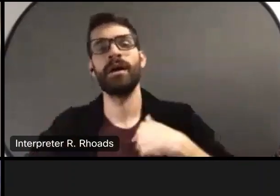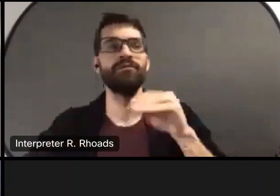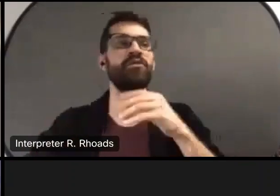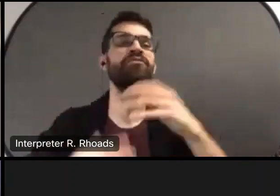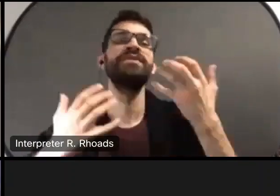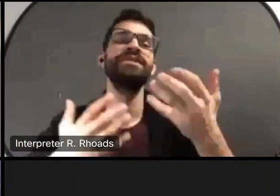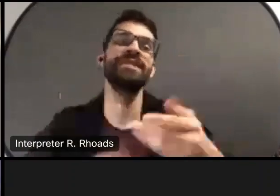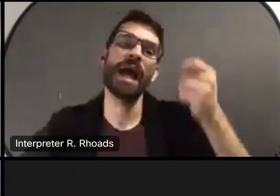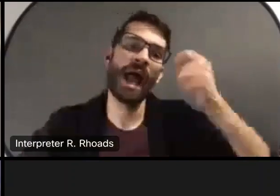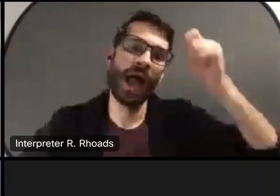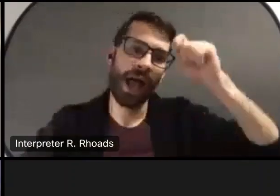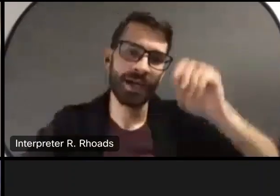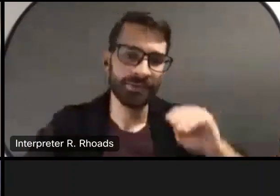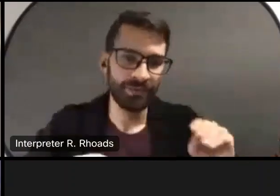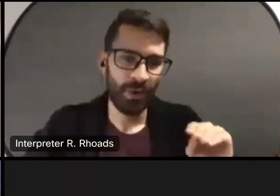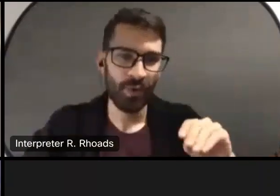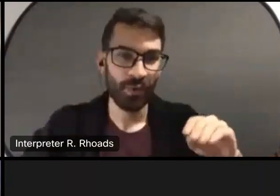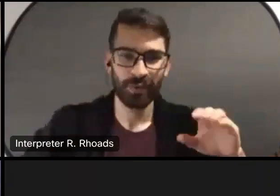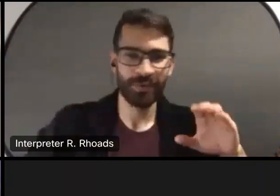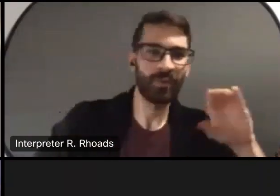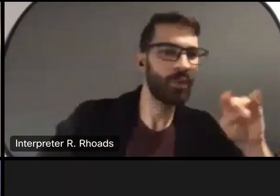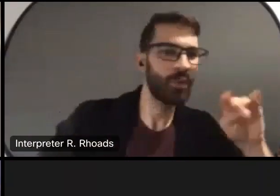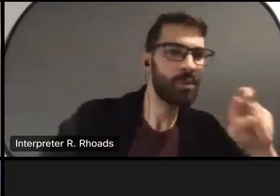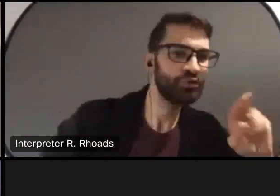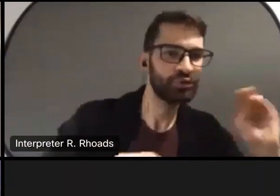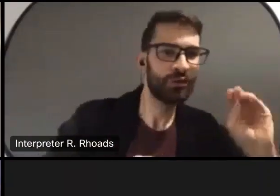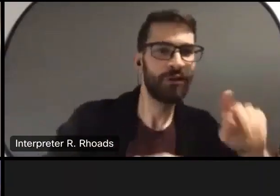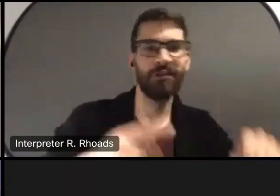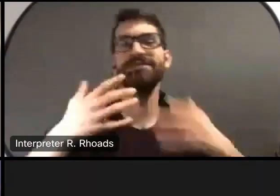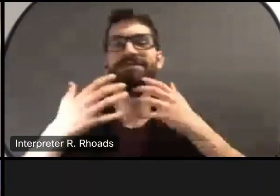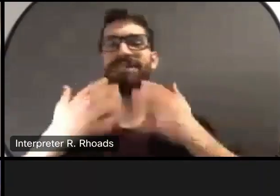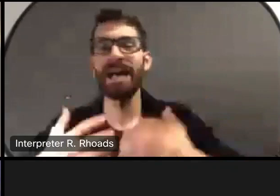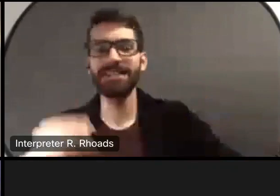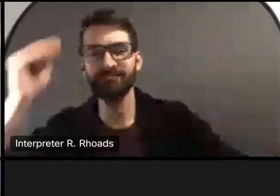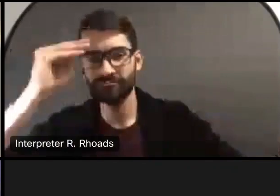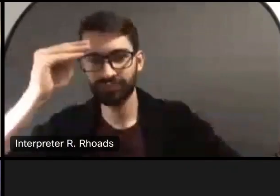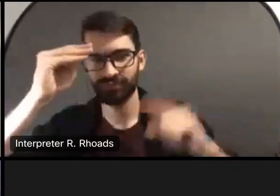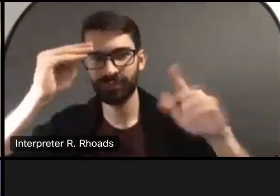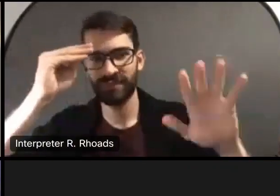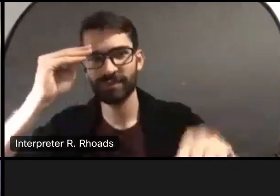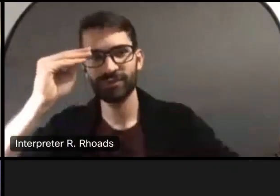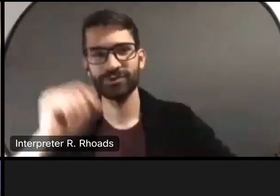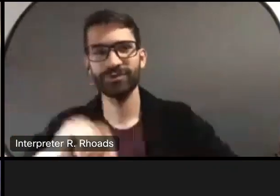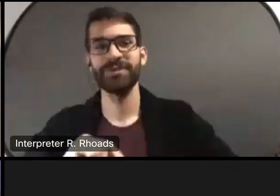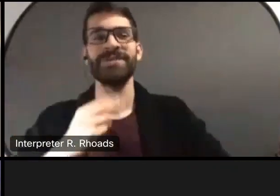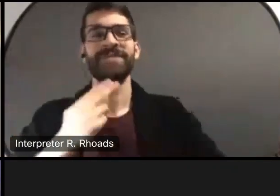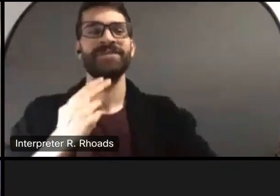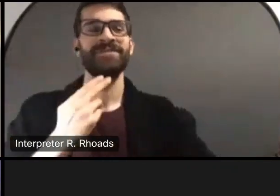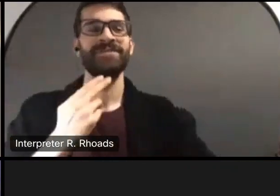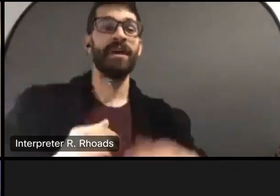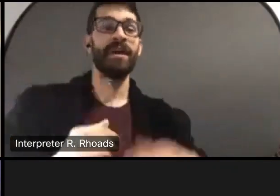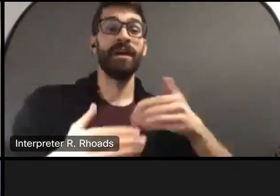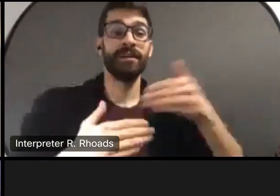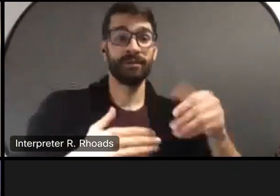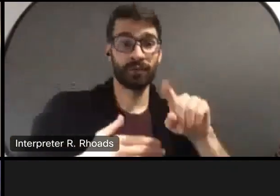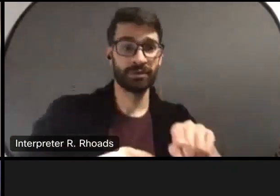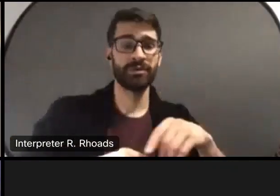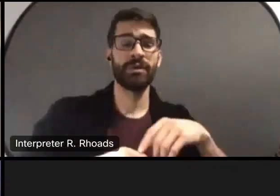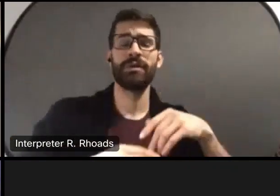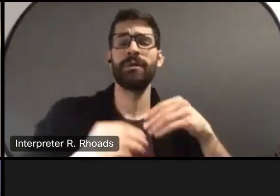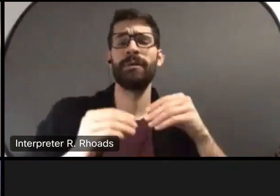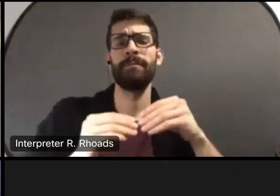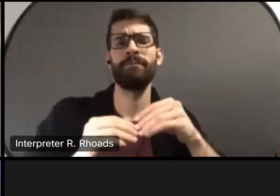only Santa. Okay, cool. All right, next question. I guess a little more of a serious question. The